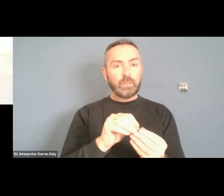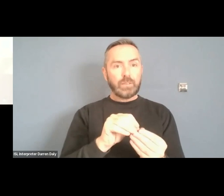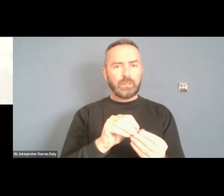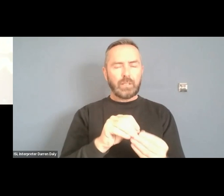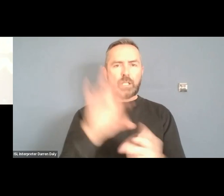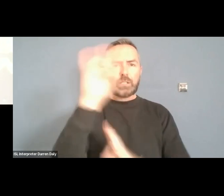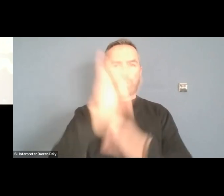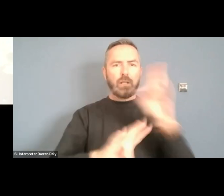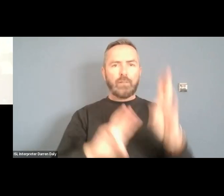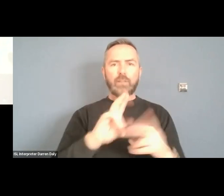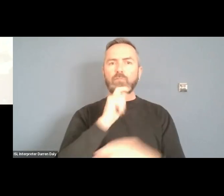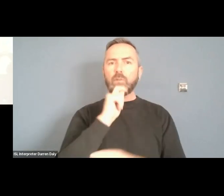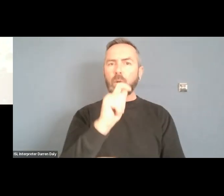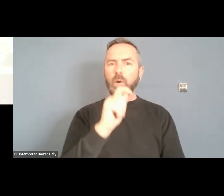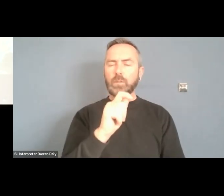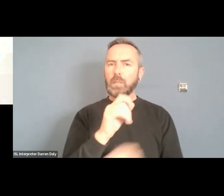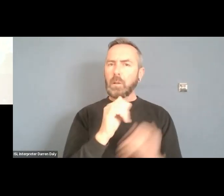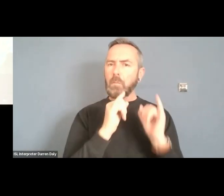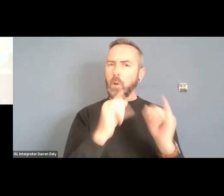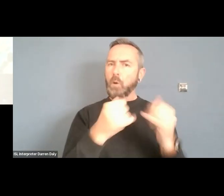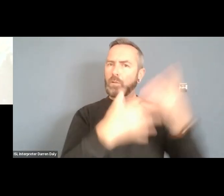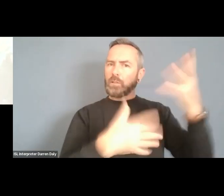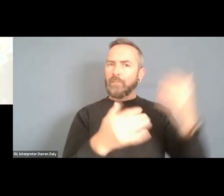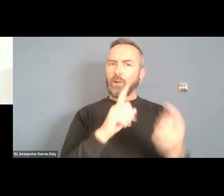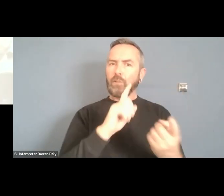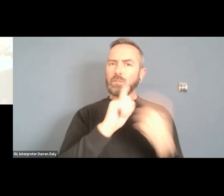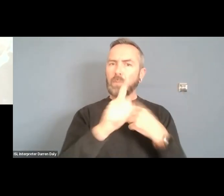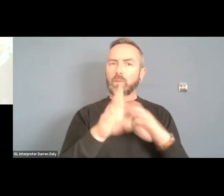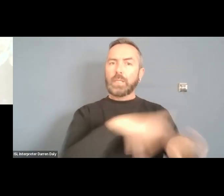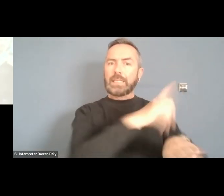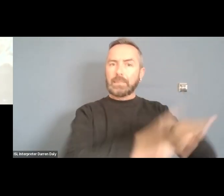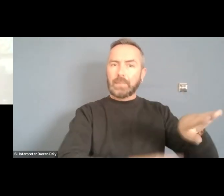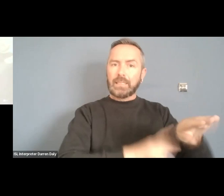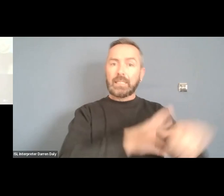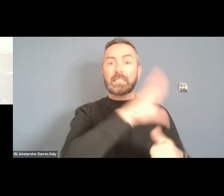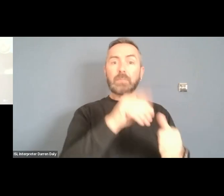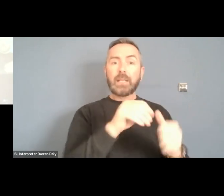respondents with disabilities, especially those who reported a disability to a great extent.